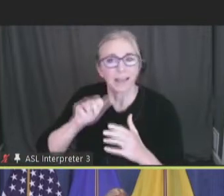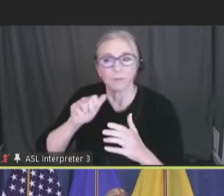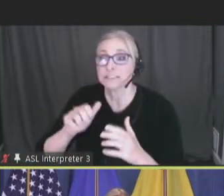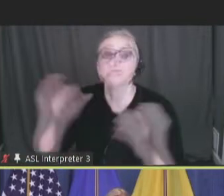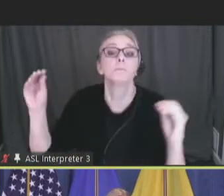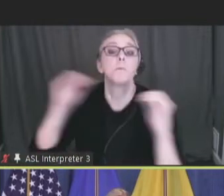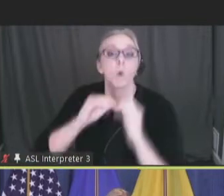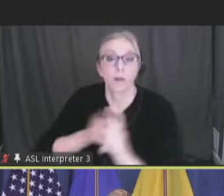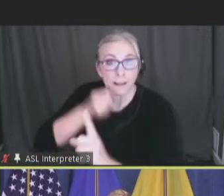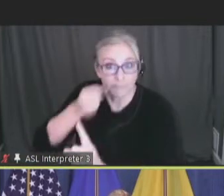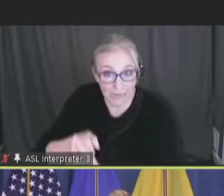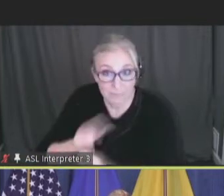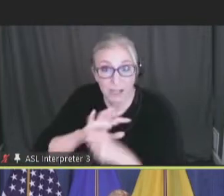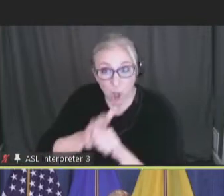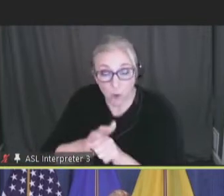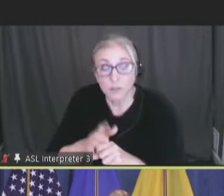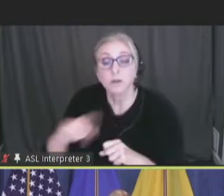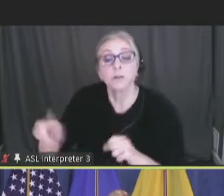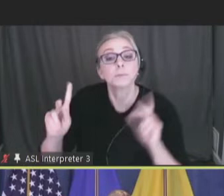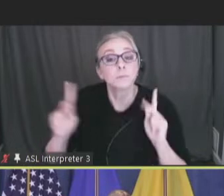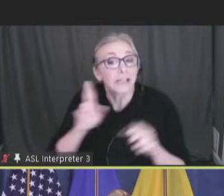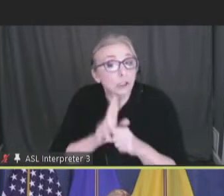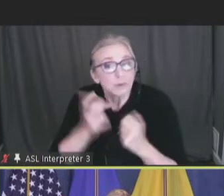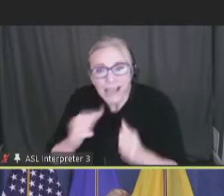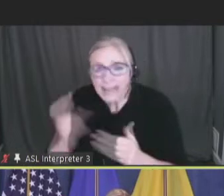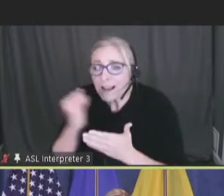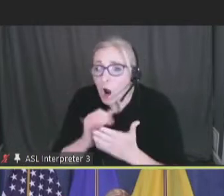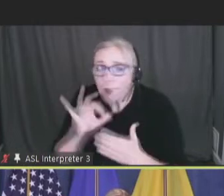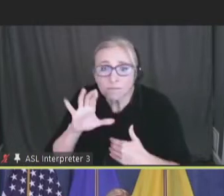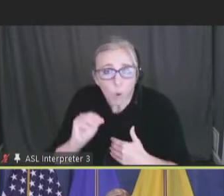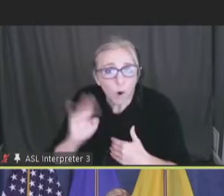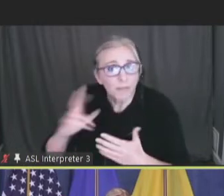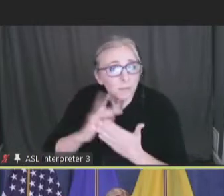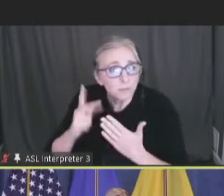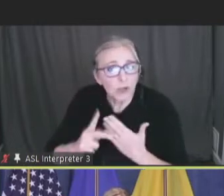Applicants could utilize any art form in their projects and were encouraged to partner